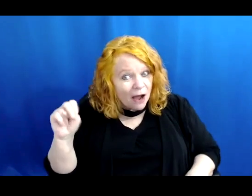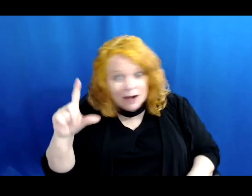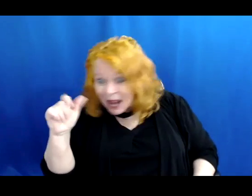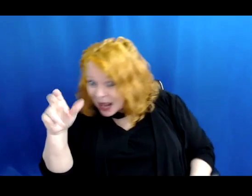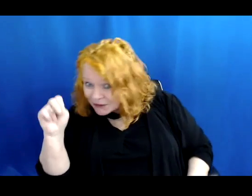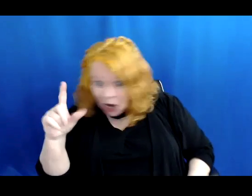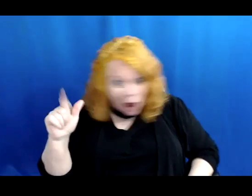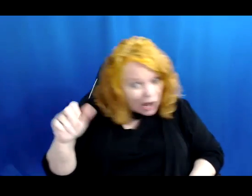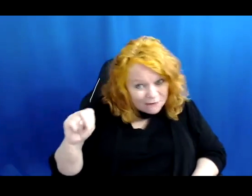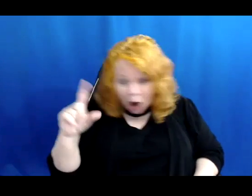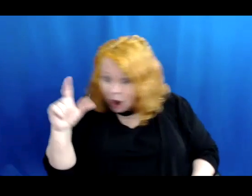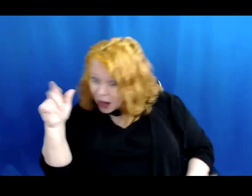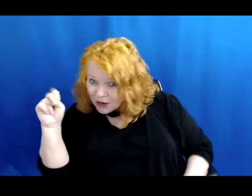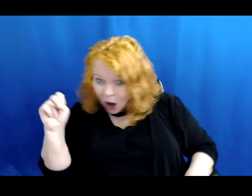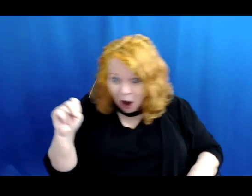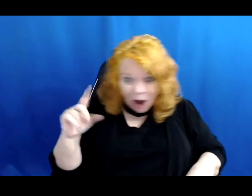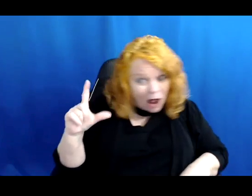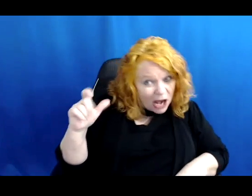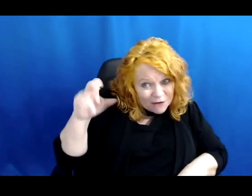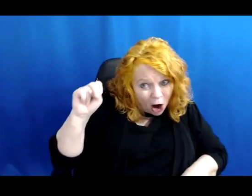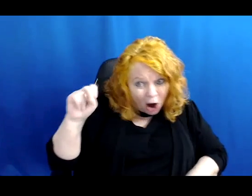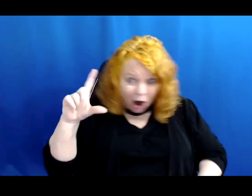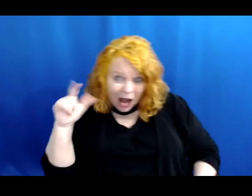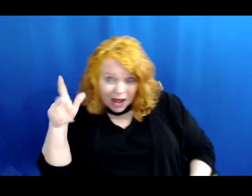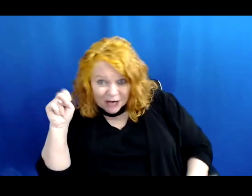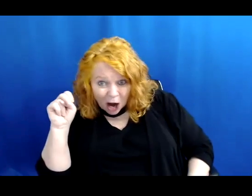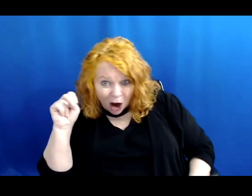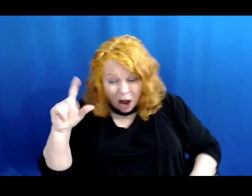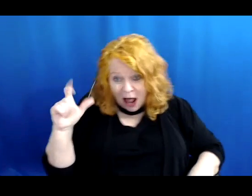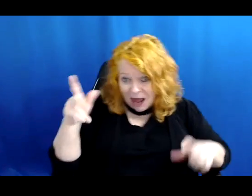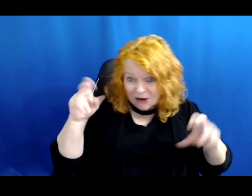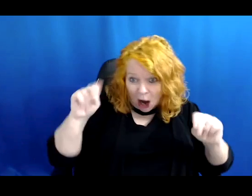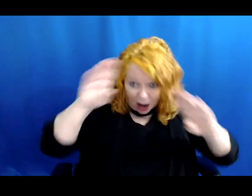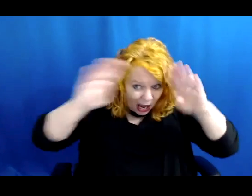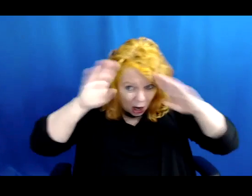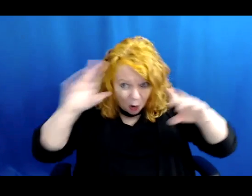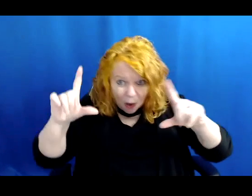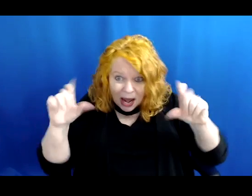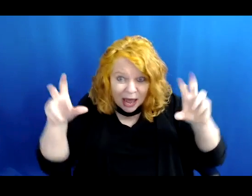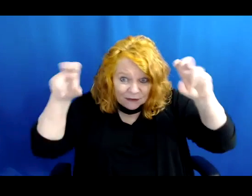Le'Von, Le'Von. Hello Le'Von.